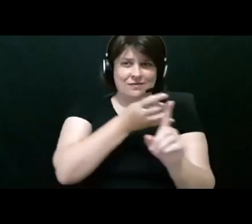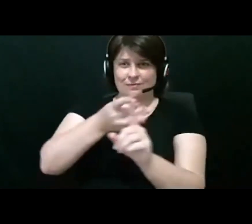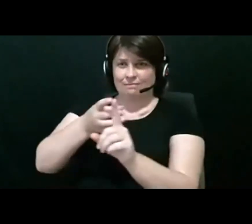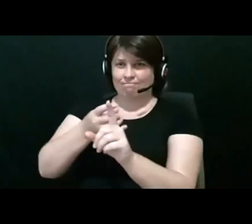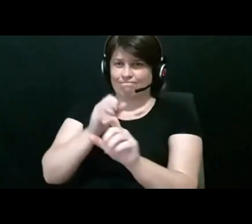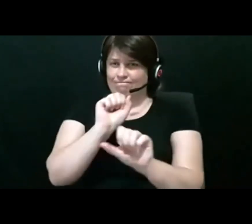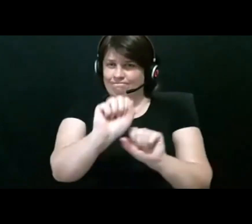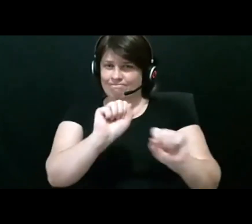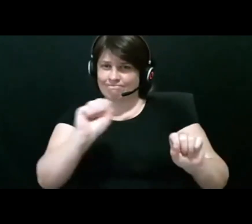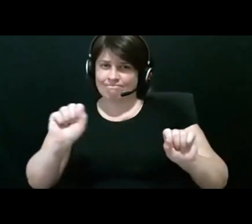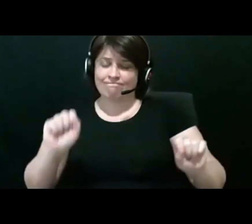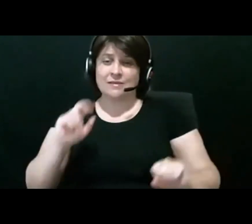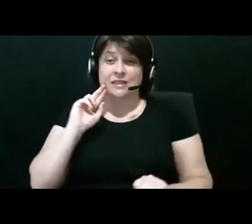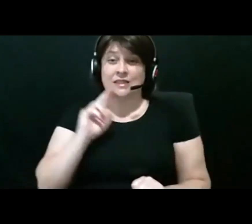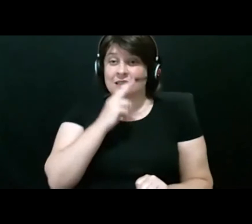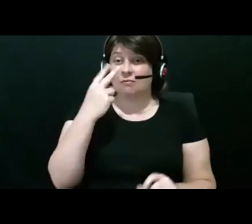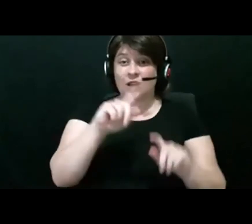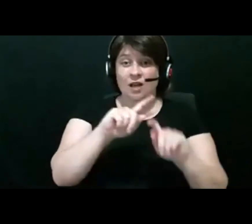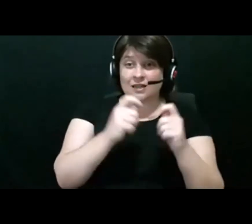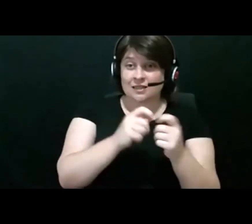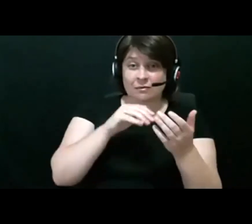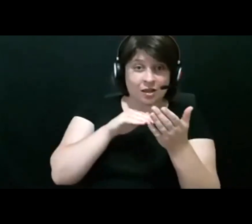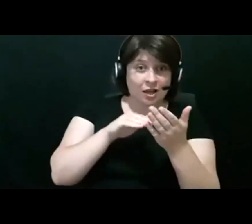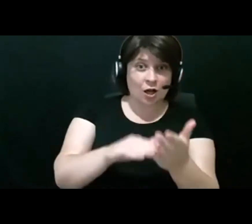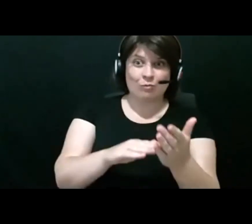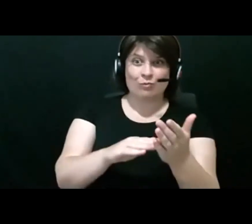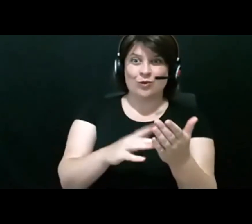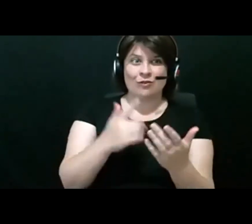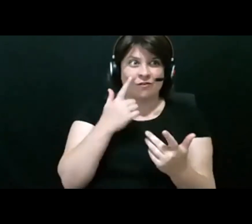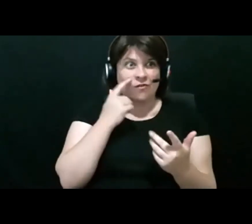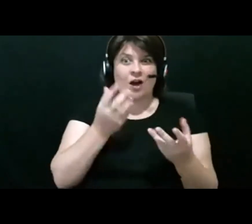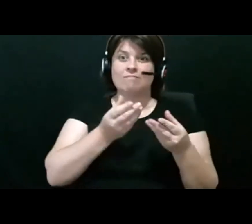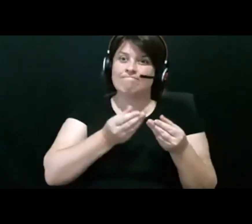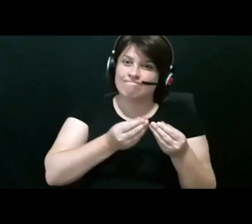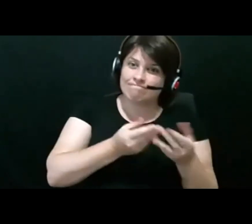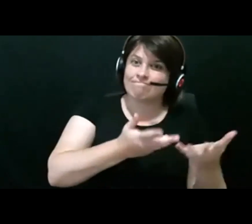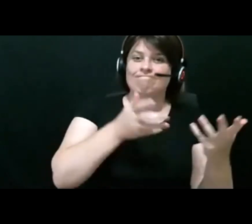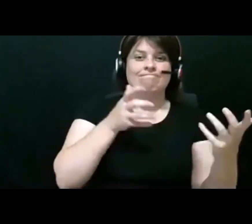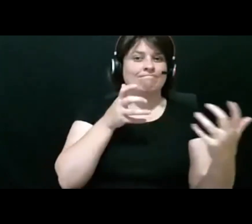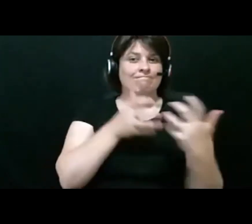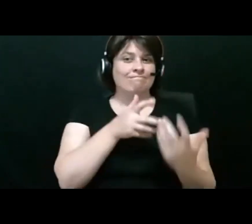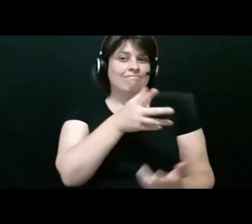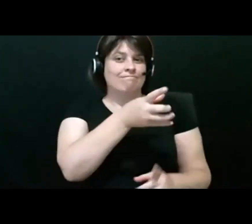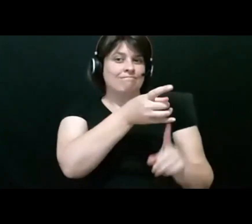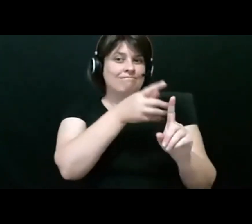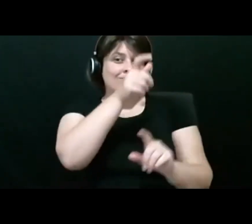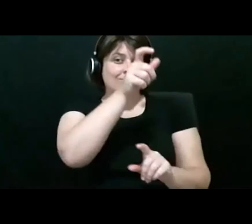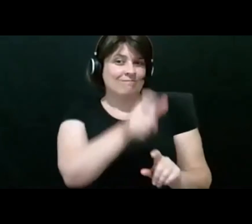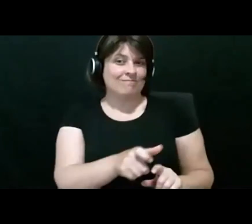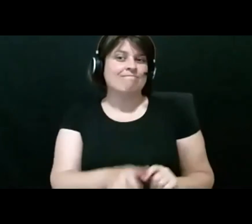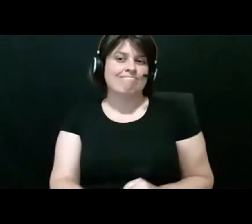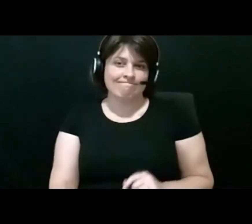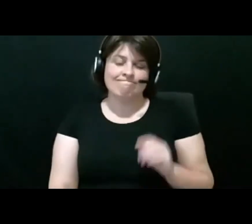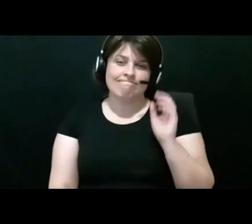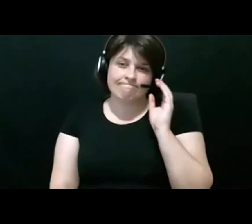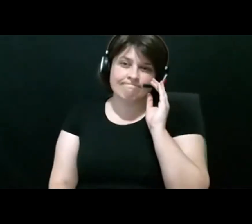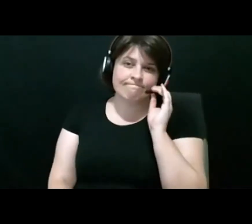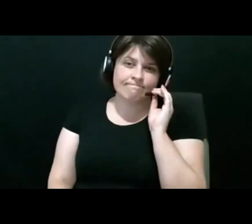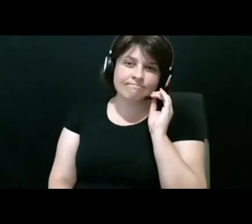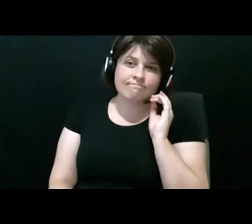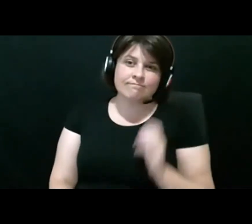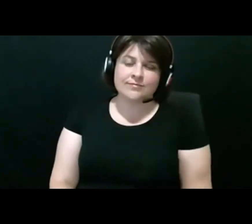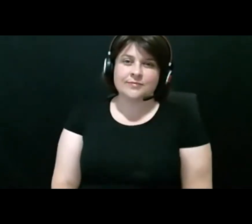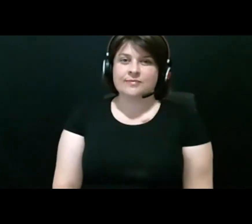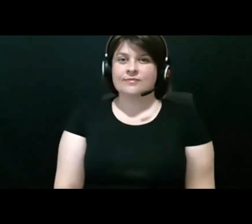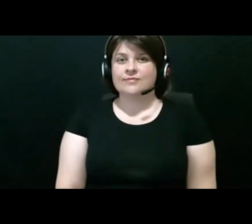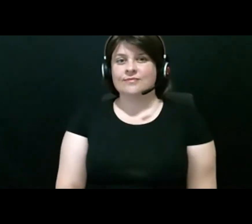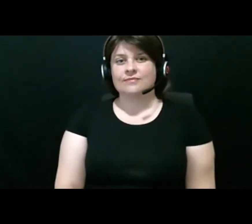with that person's unique system.